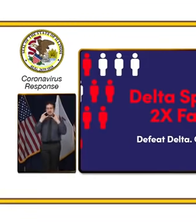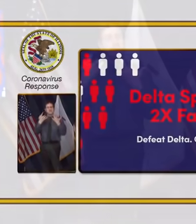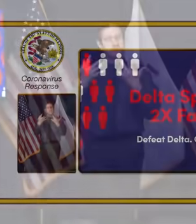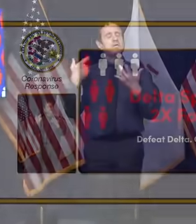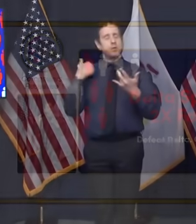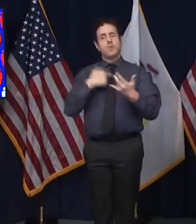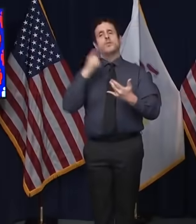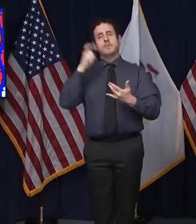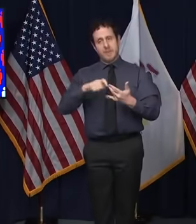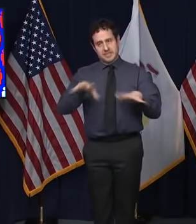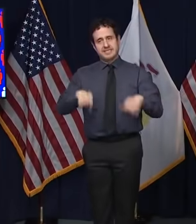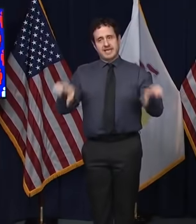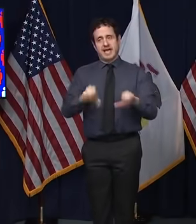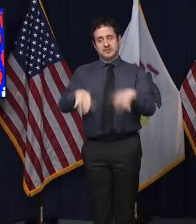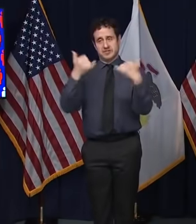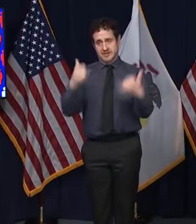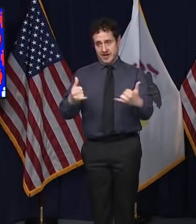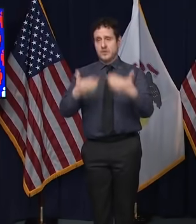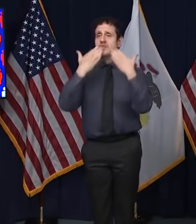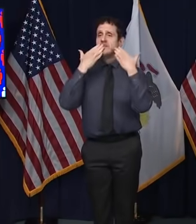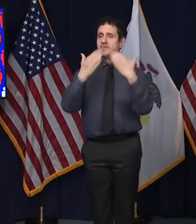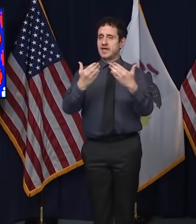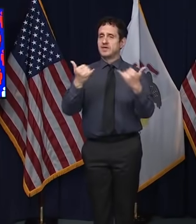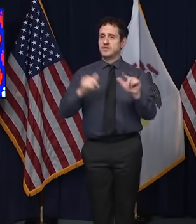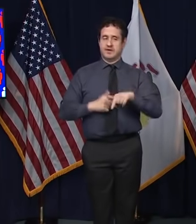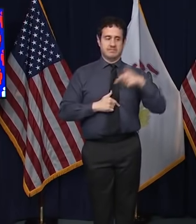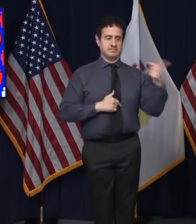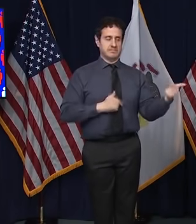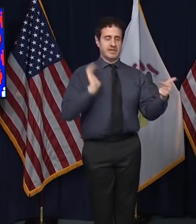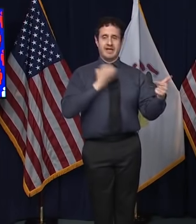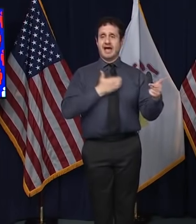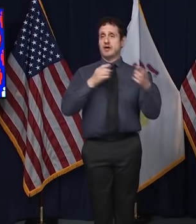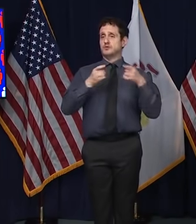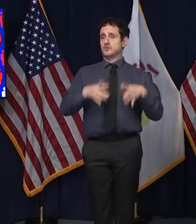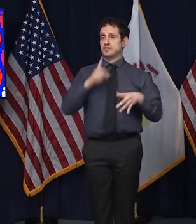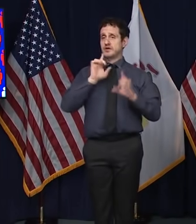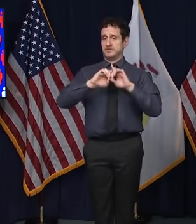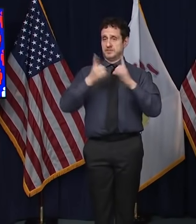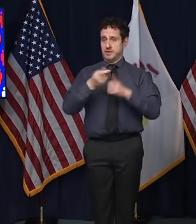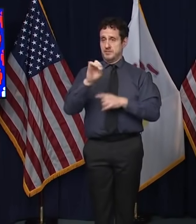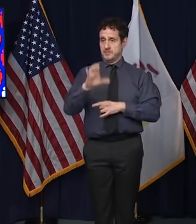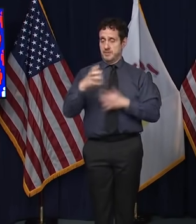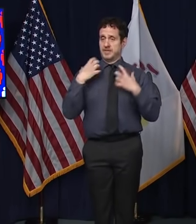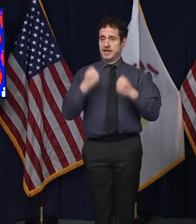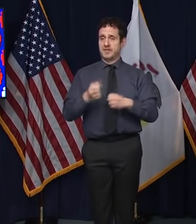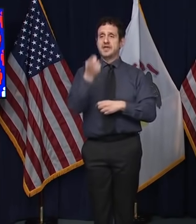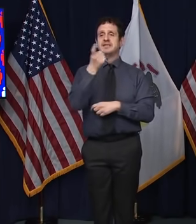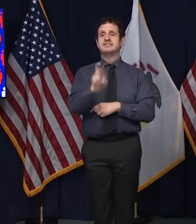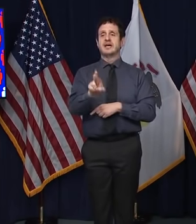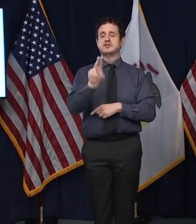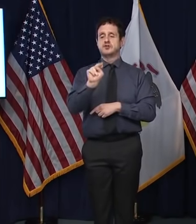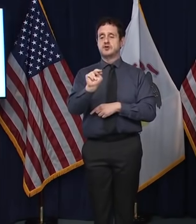a crossroads So thank you and